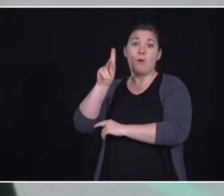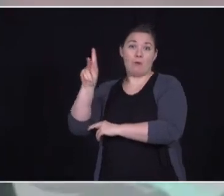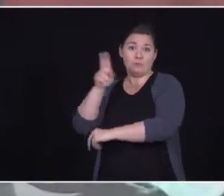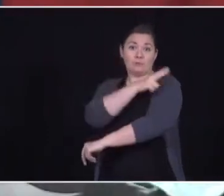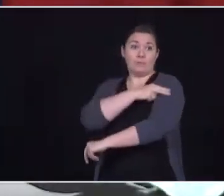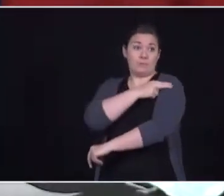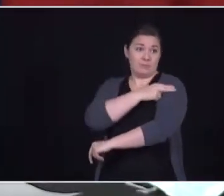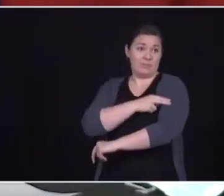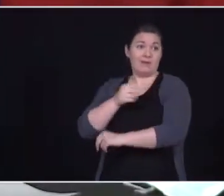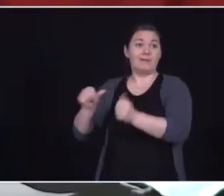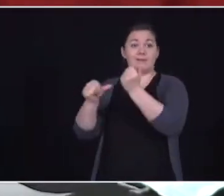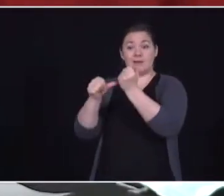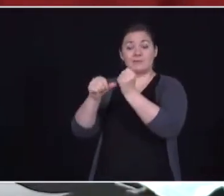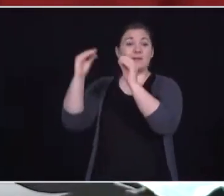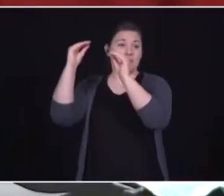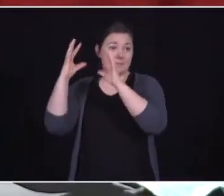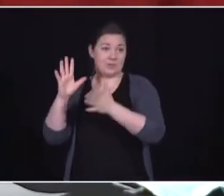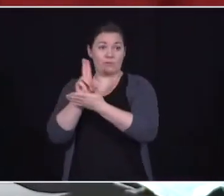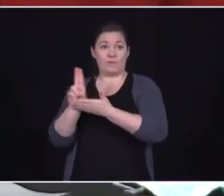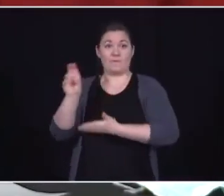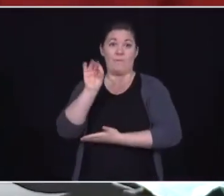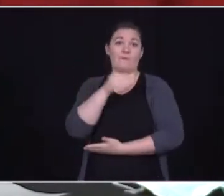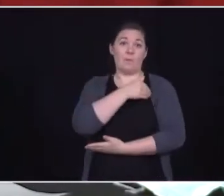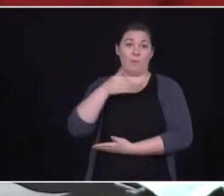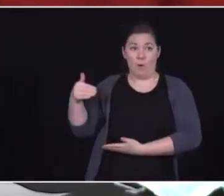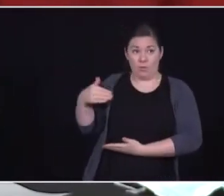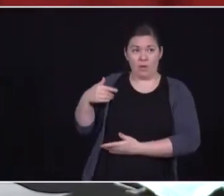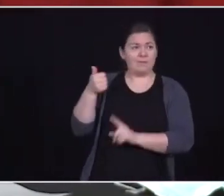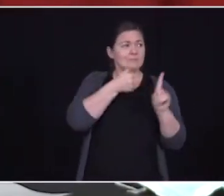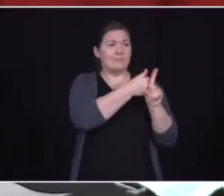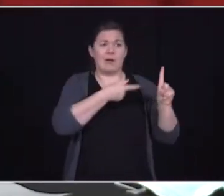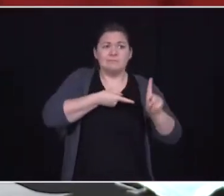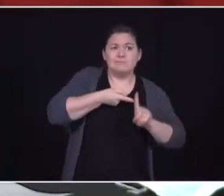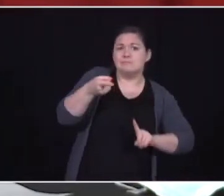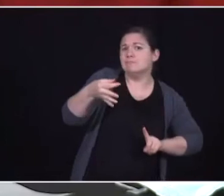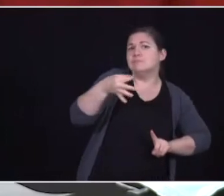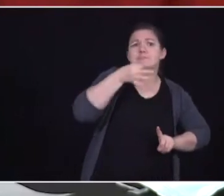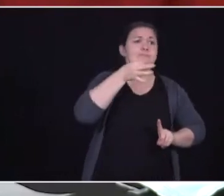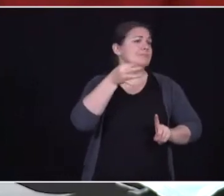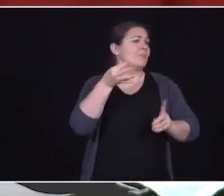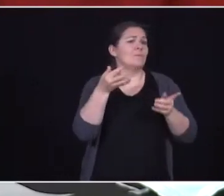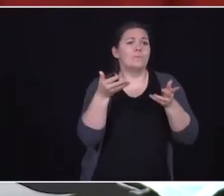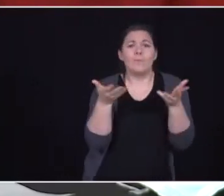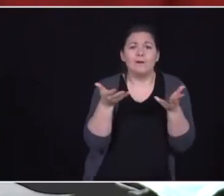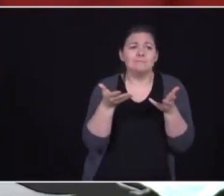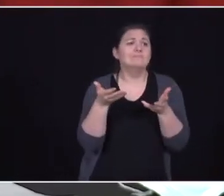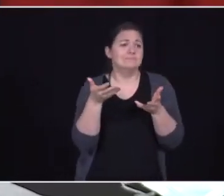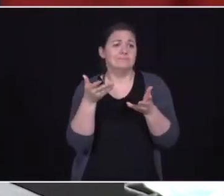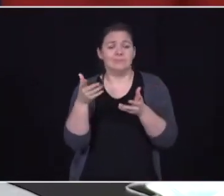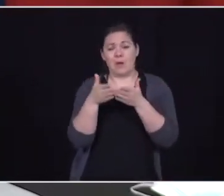Sunnybrook health Sunny Centre and as a visiting professor at University of Toronto. He does have specific area of expertise in